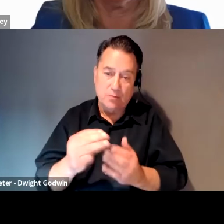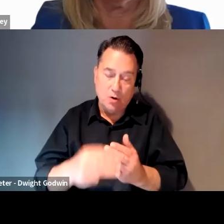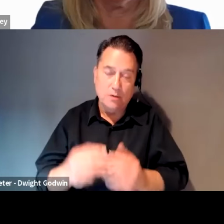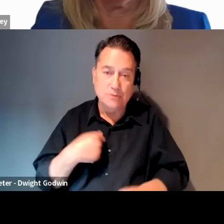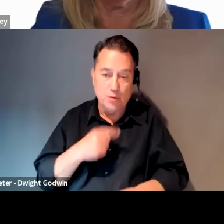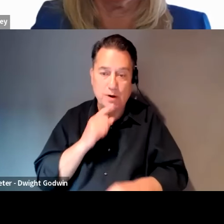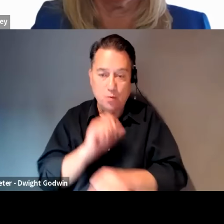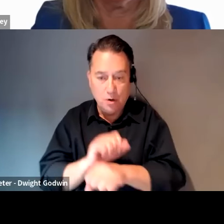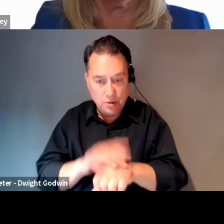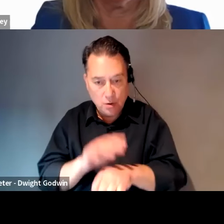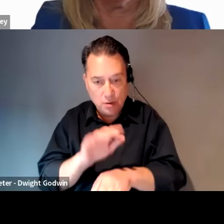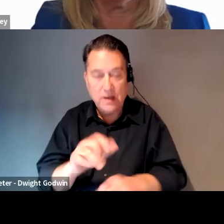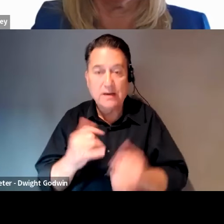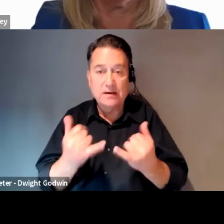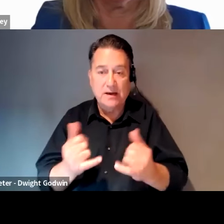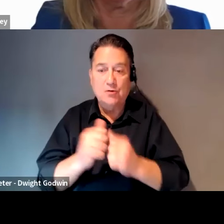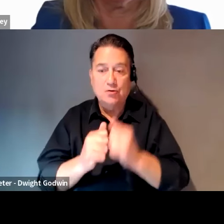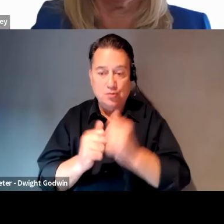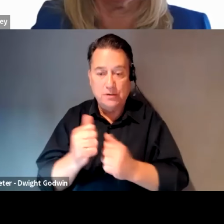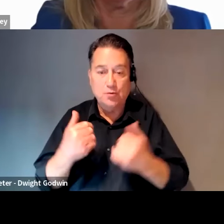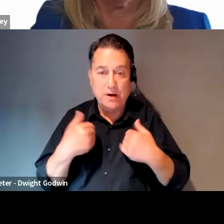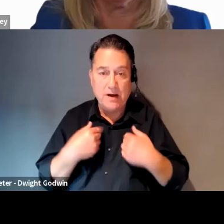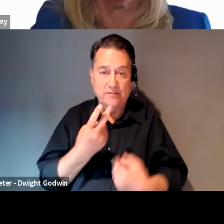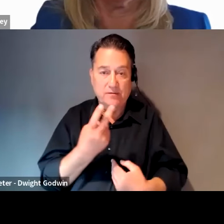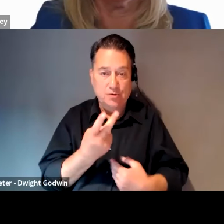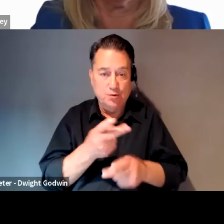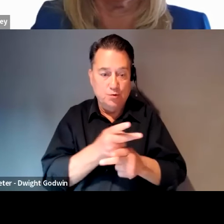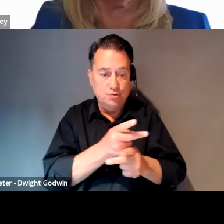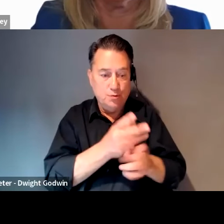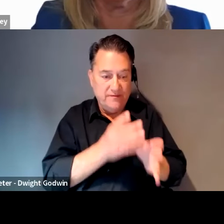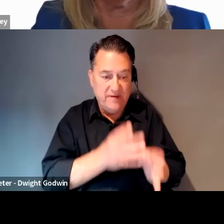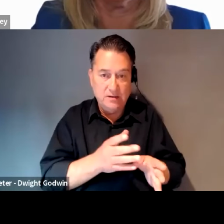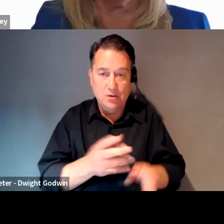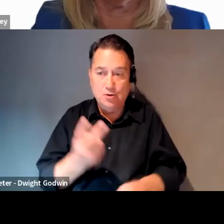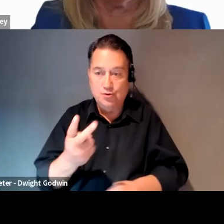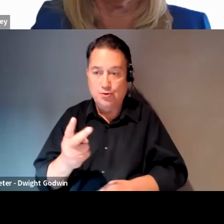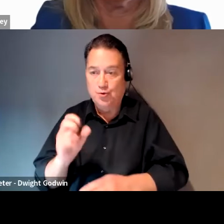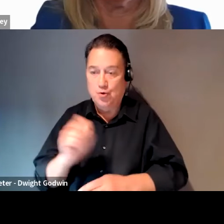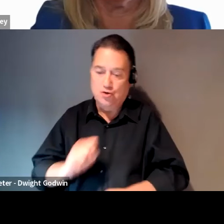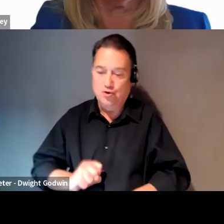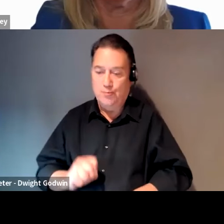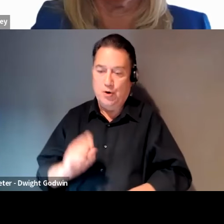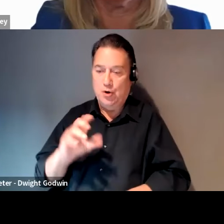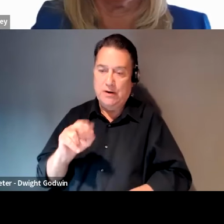And now the current structure is, we have two supervisors and two kind of super case workers who come to case review